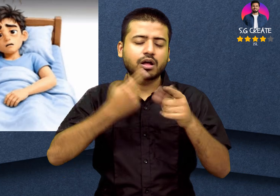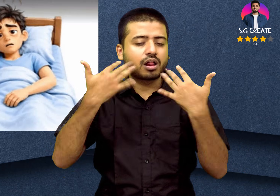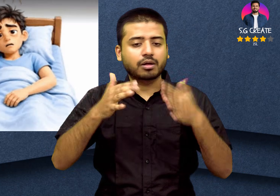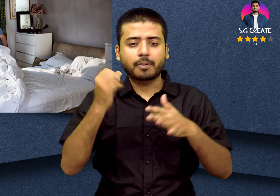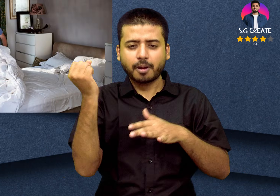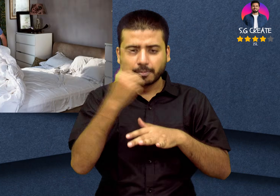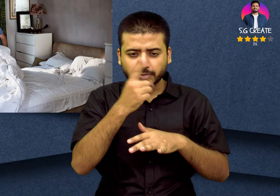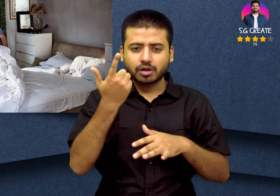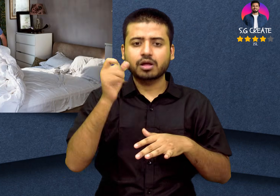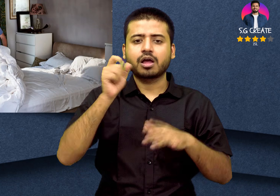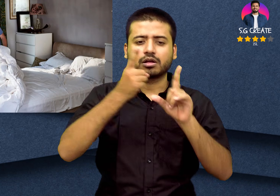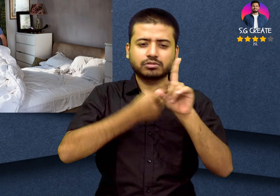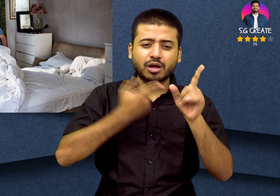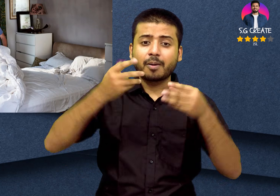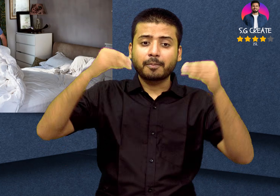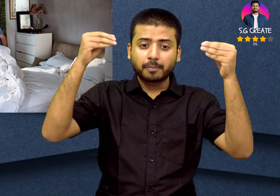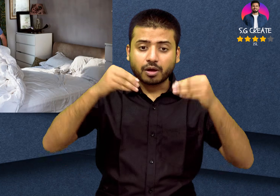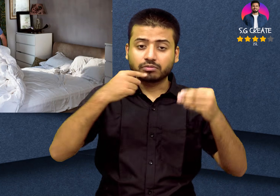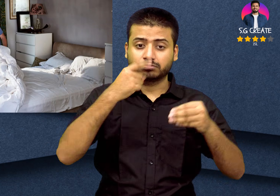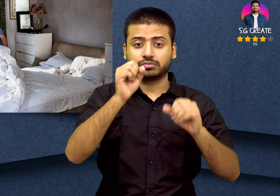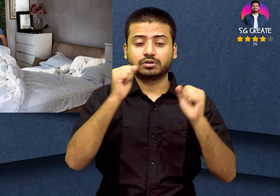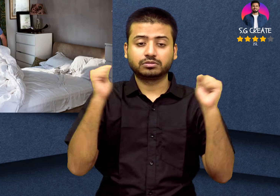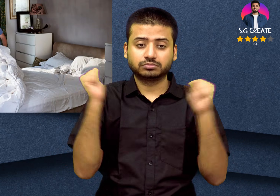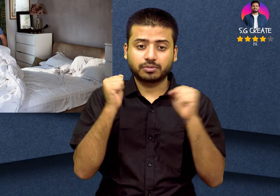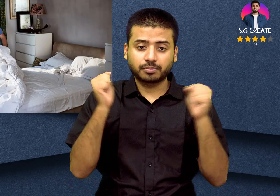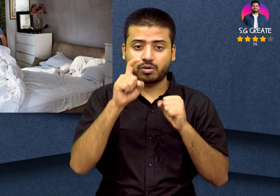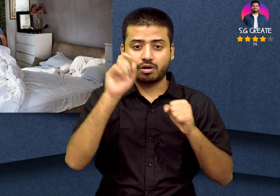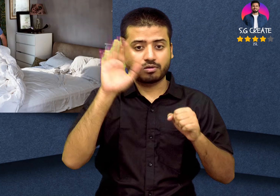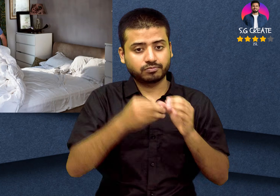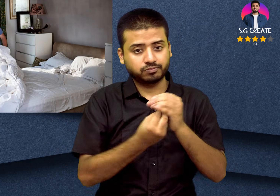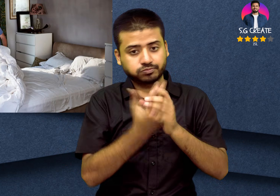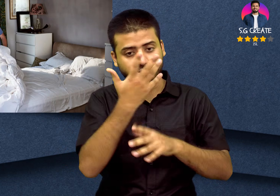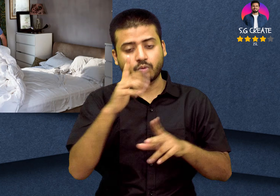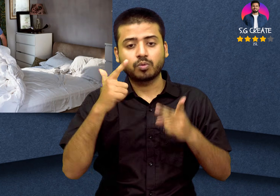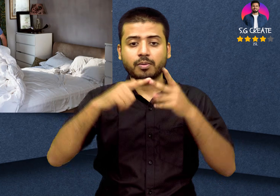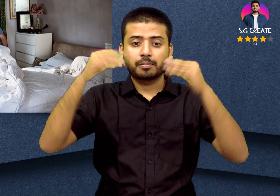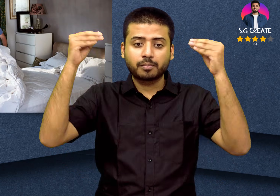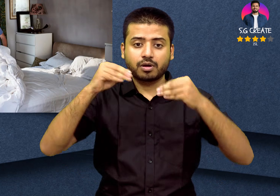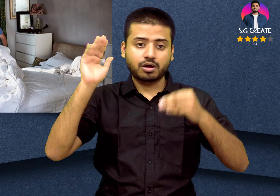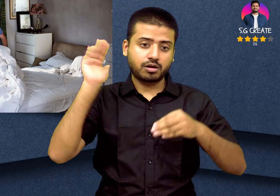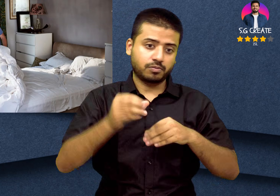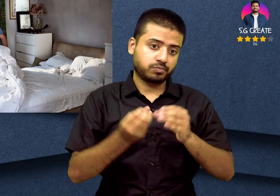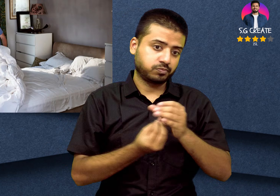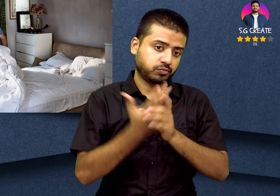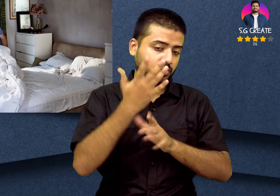is a highly potent allergen for humans. When you roll over in bed, you kick these microscopic